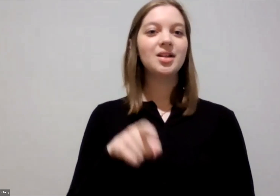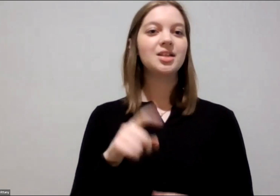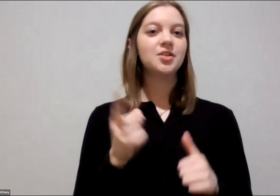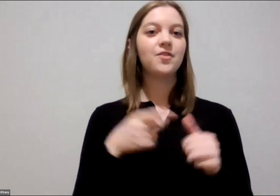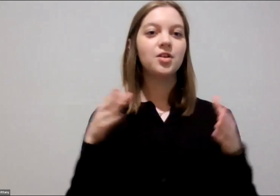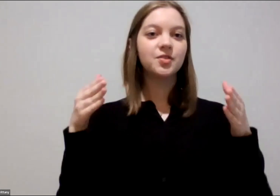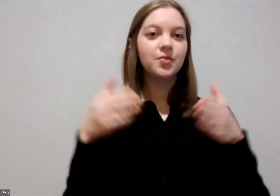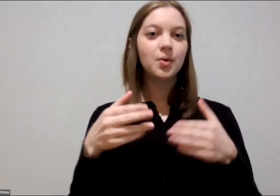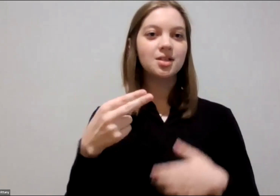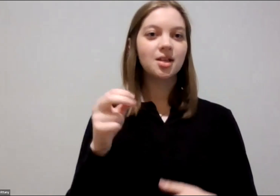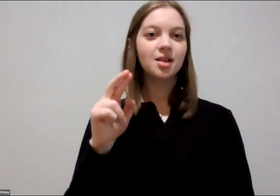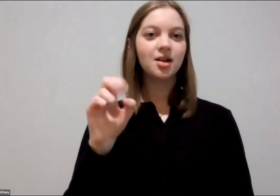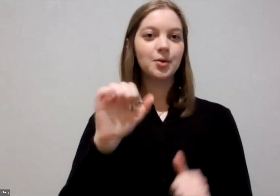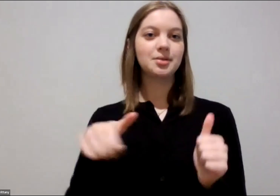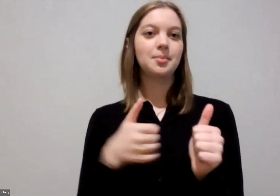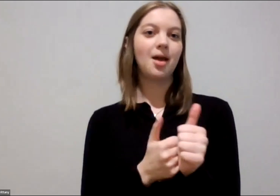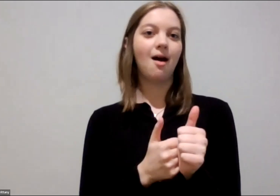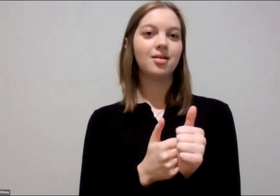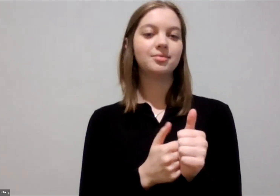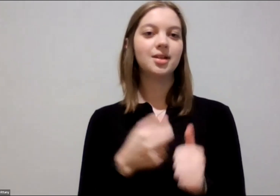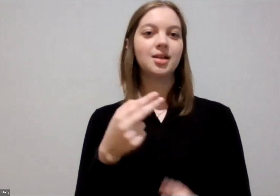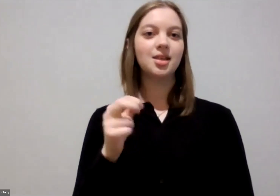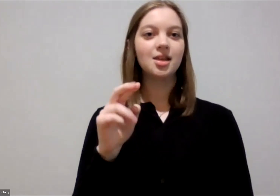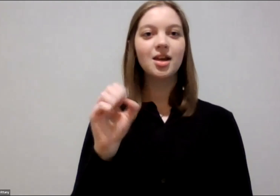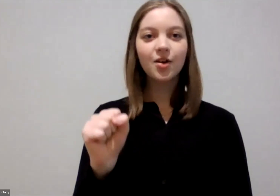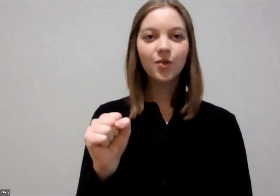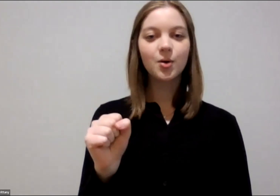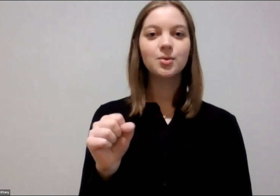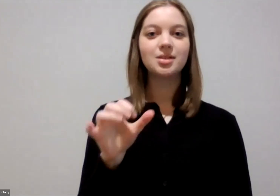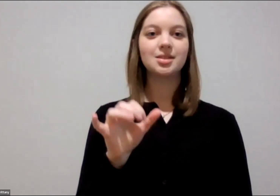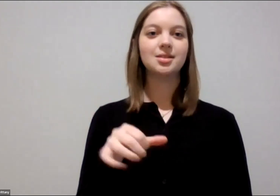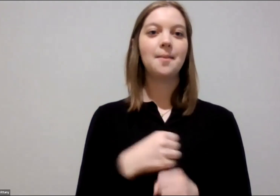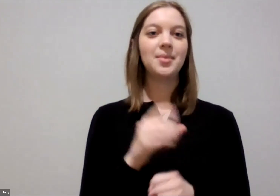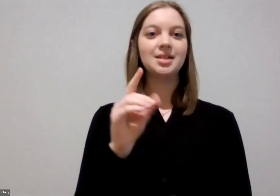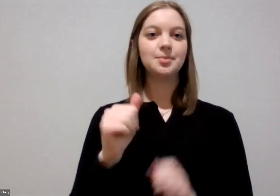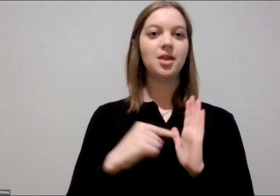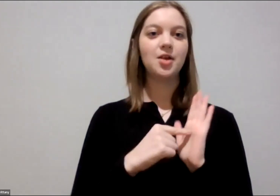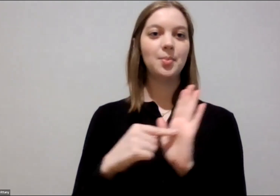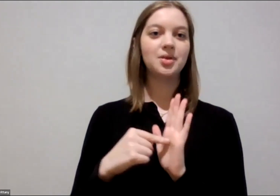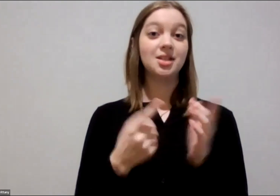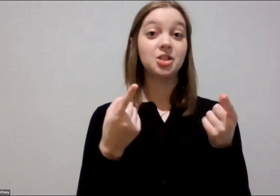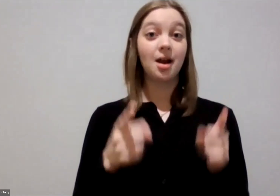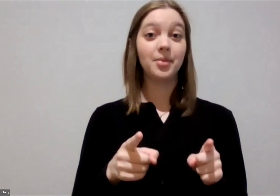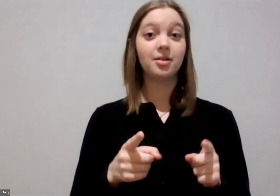focus on the heroes behind the scenes and the heroes that make disability representation happen.